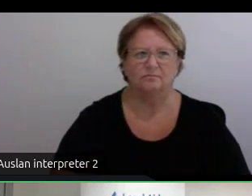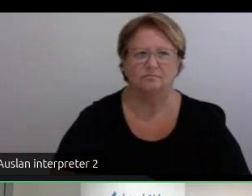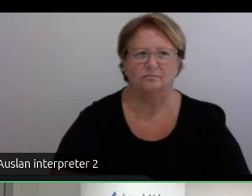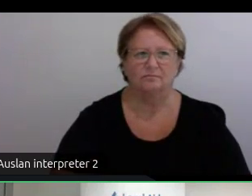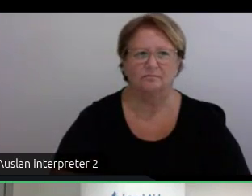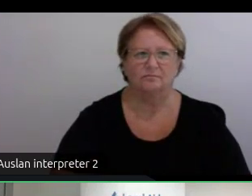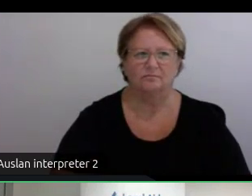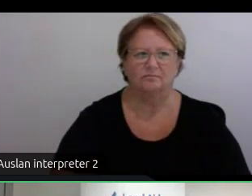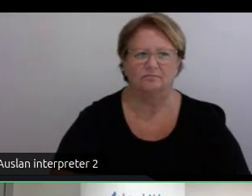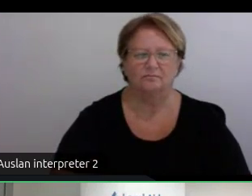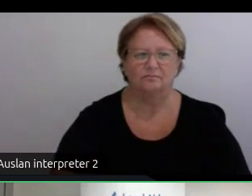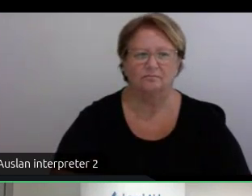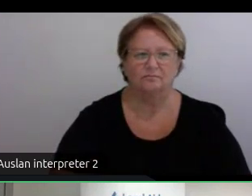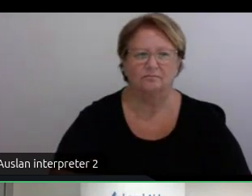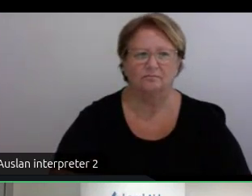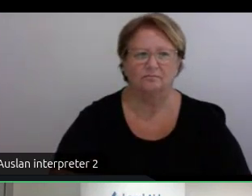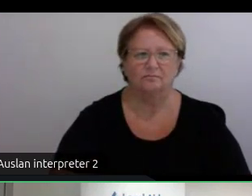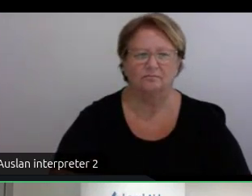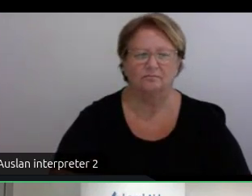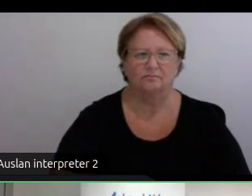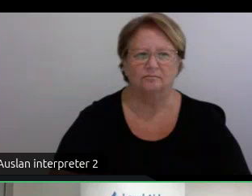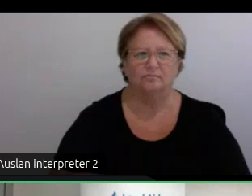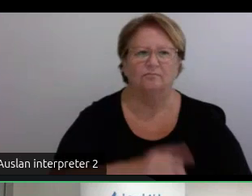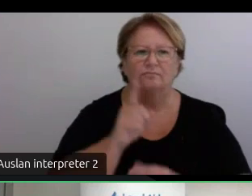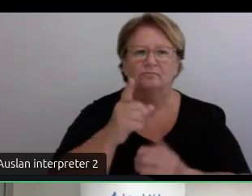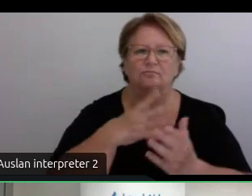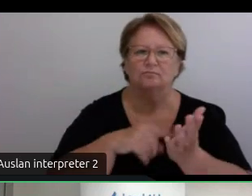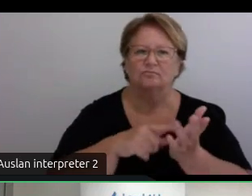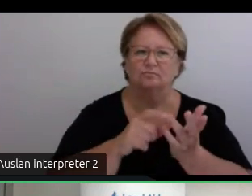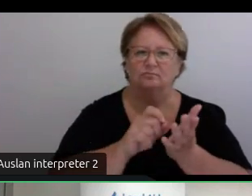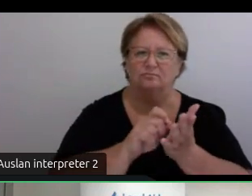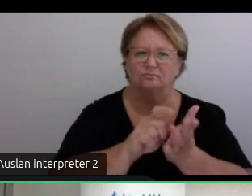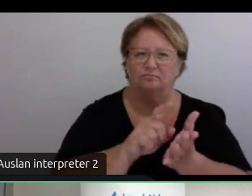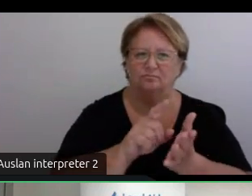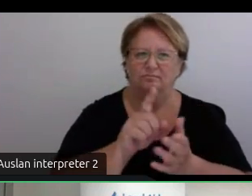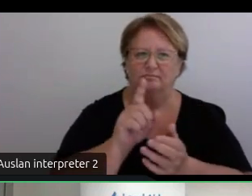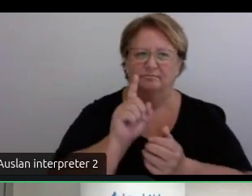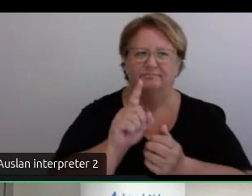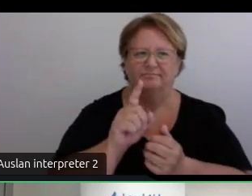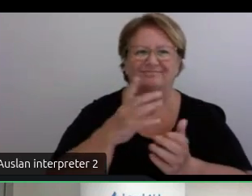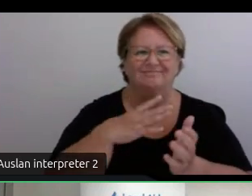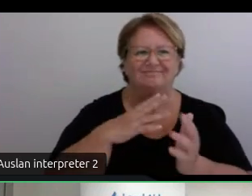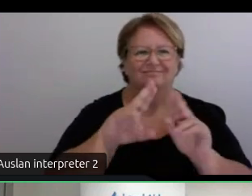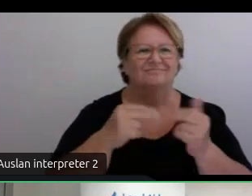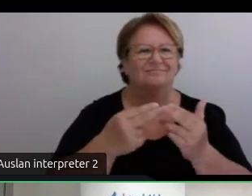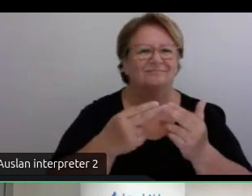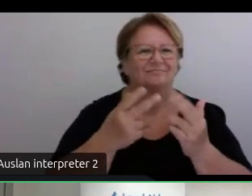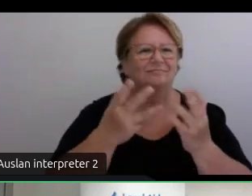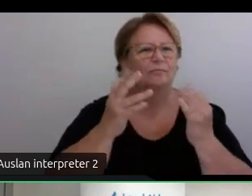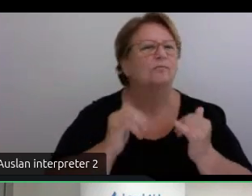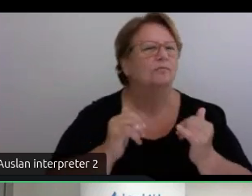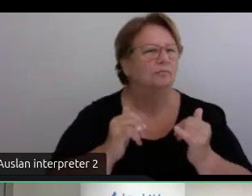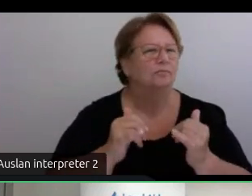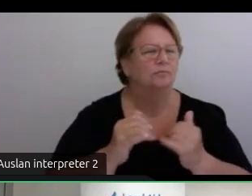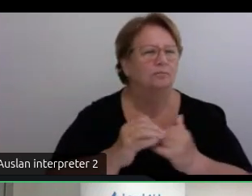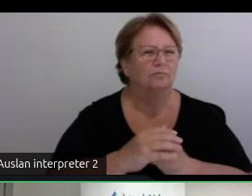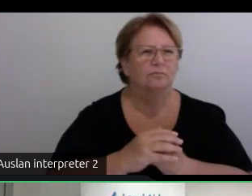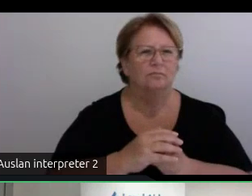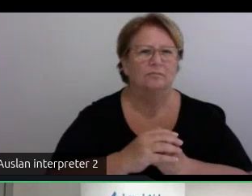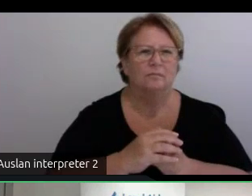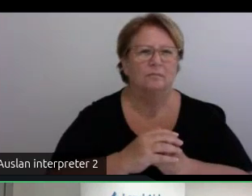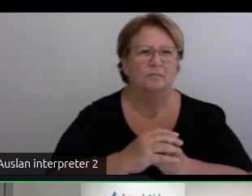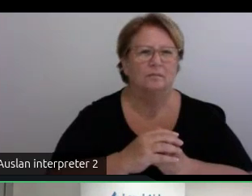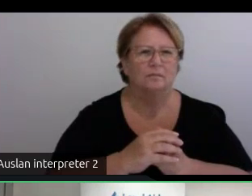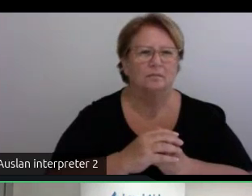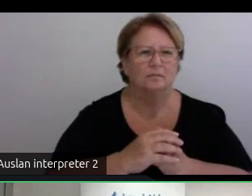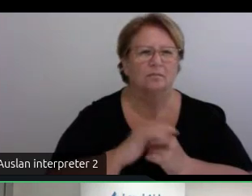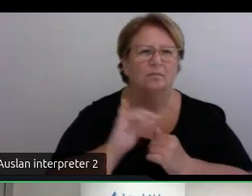and look, in in that case, I would refer that to a family law specialist, which I am not, but um for